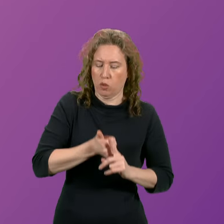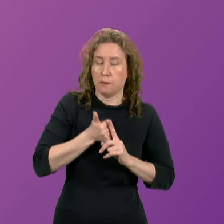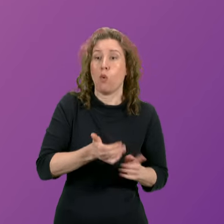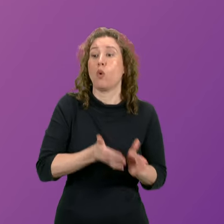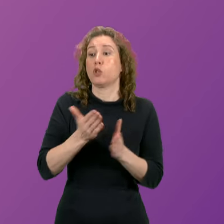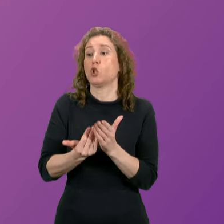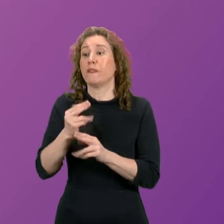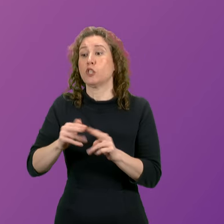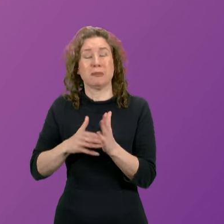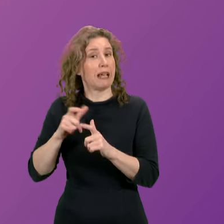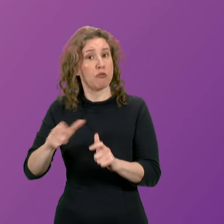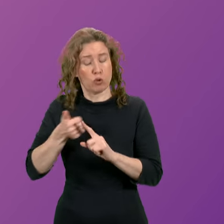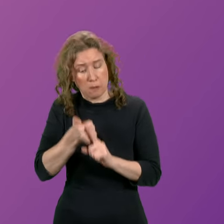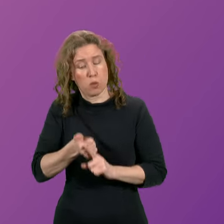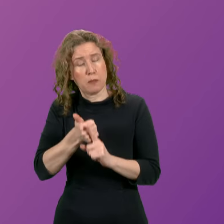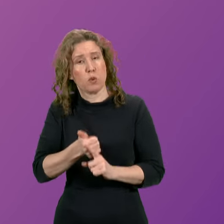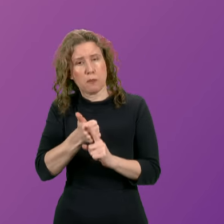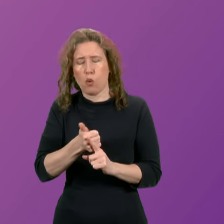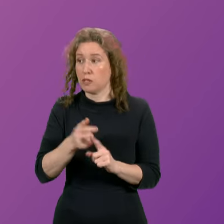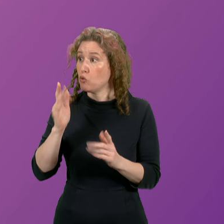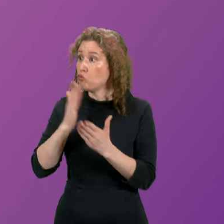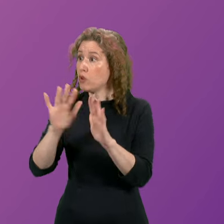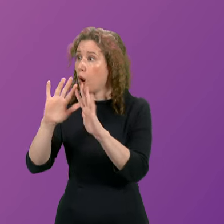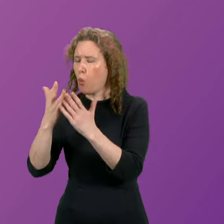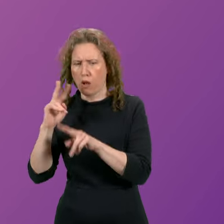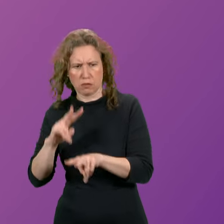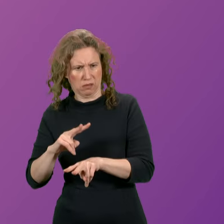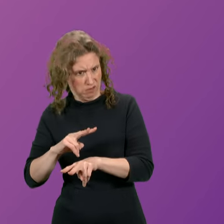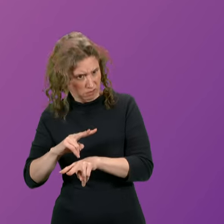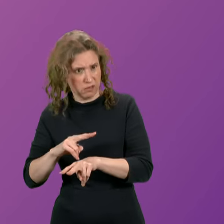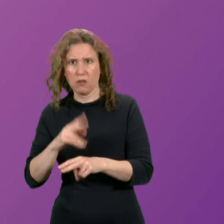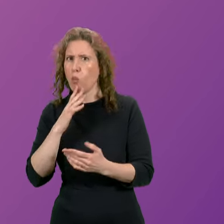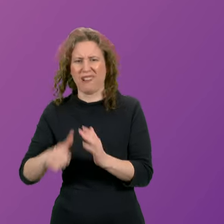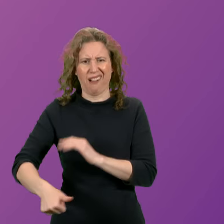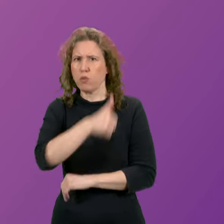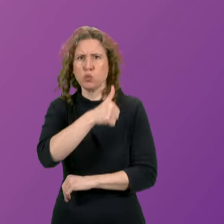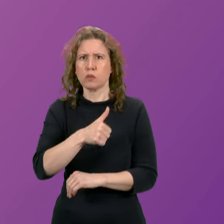that today. Anyone in the real world would have lost their job for doing what Michael Matheson